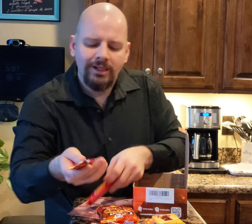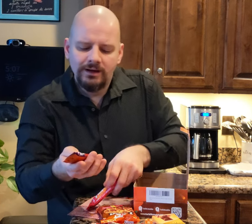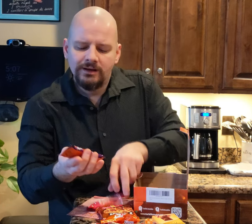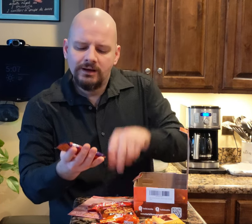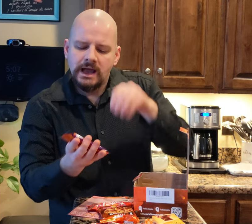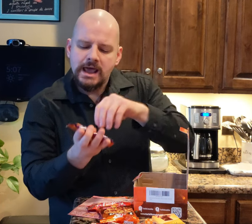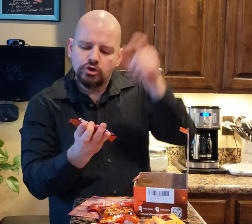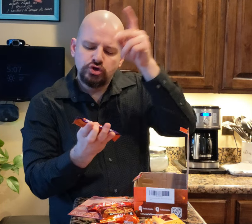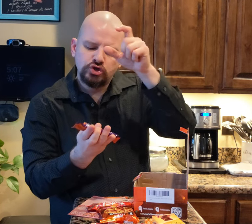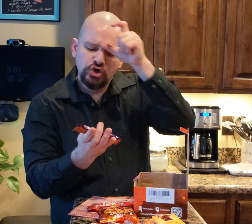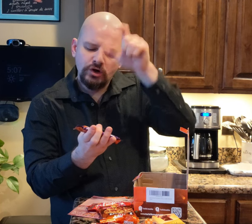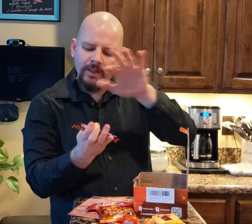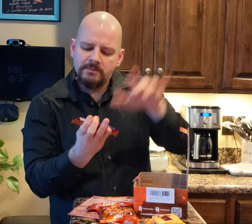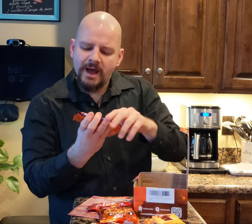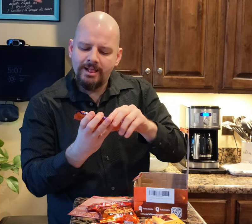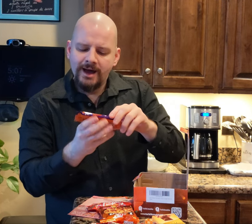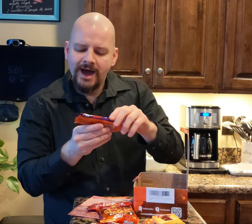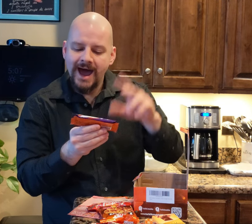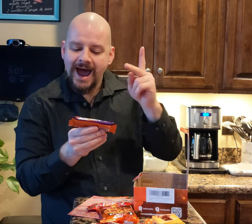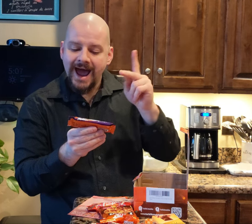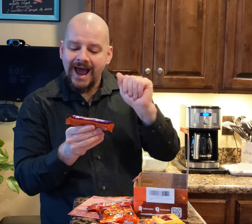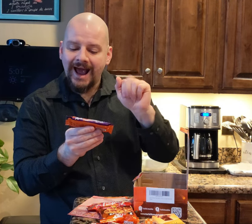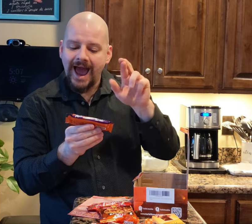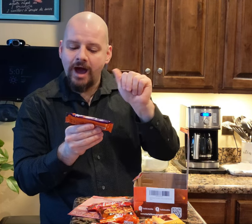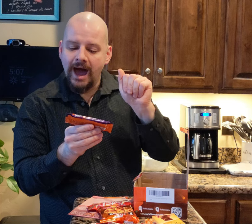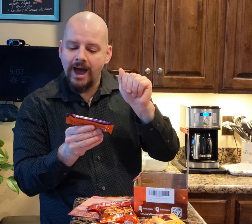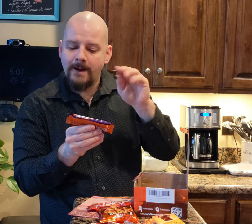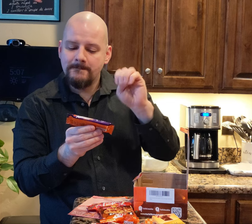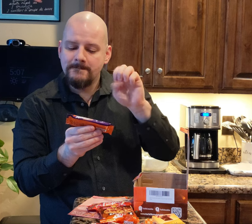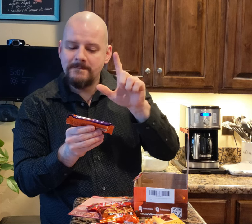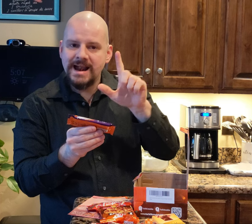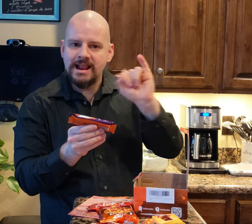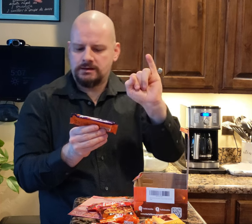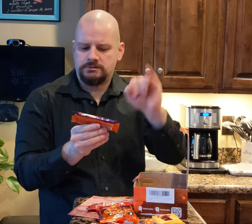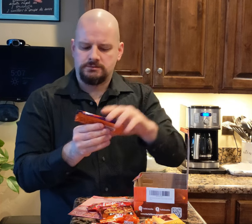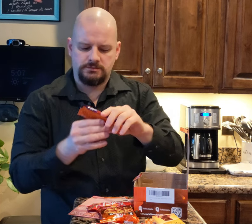Well actually the Turkish spelling is "karamelli".